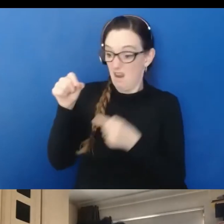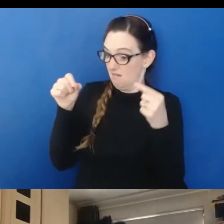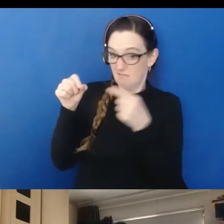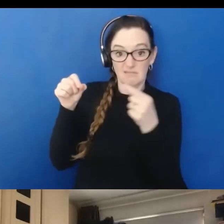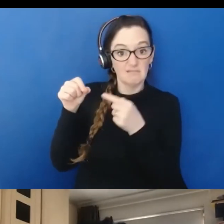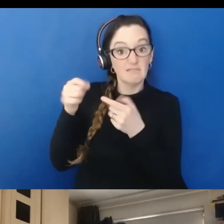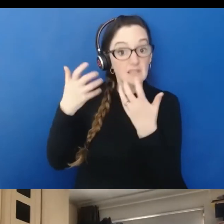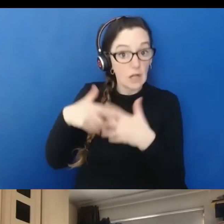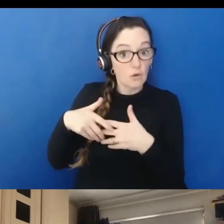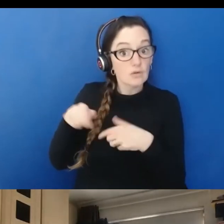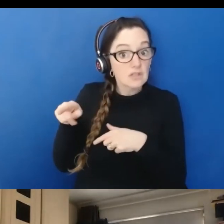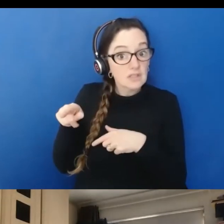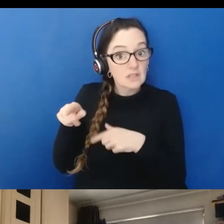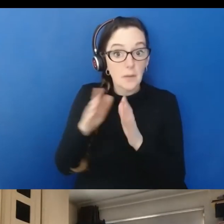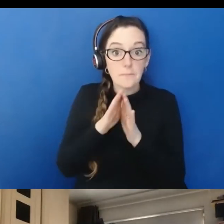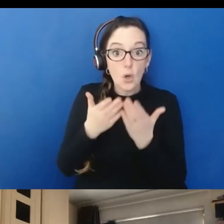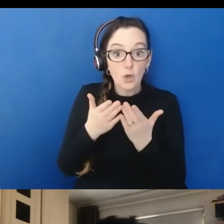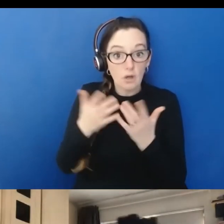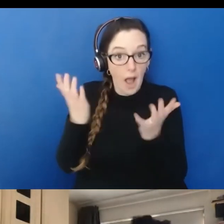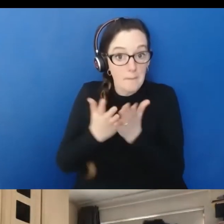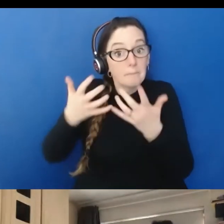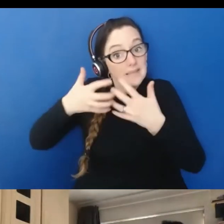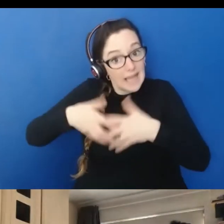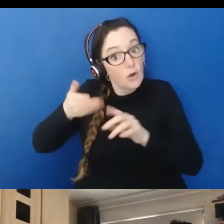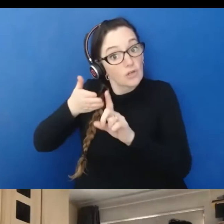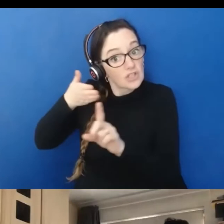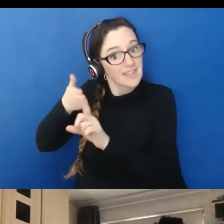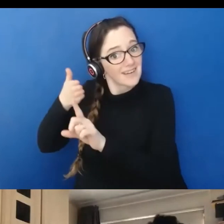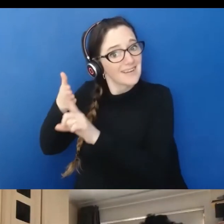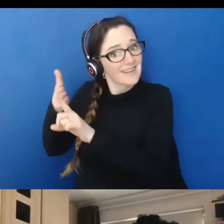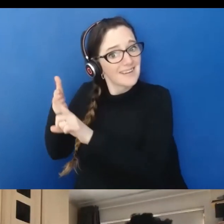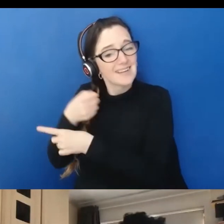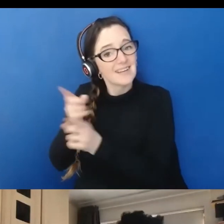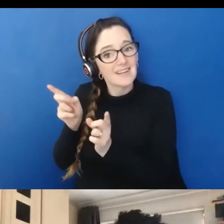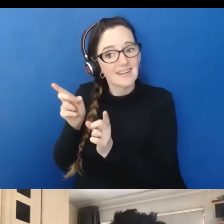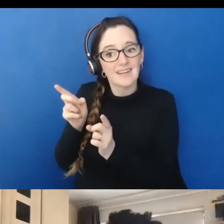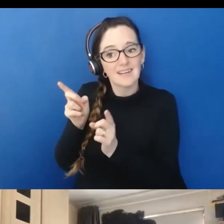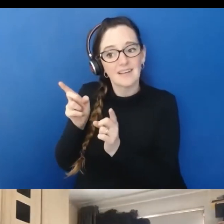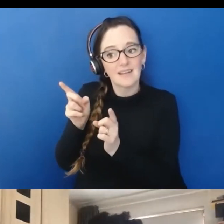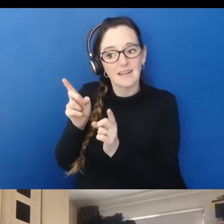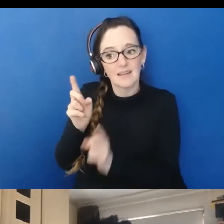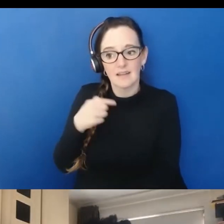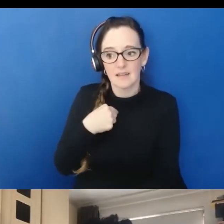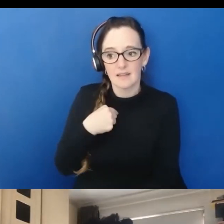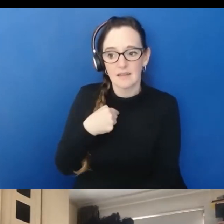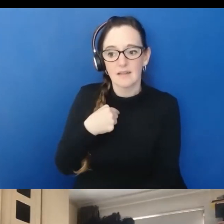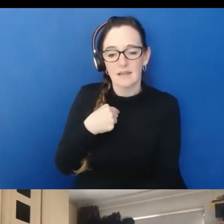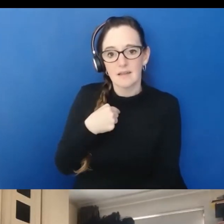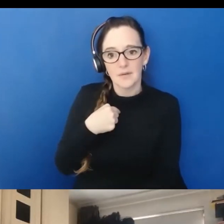This book is also technology to me in a sense. And really, I think that what is important